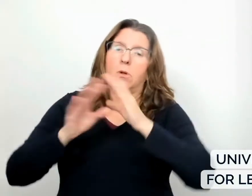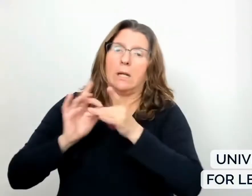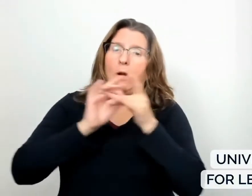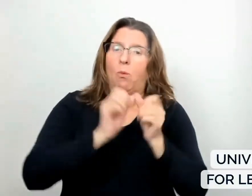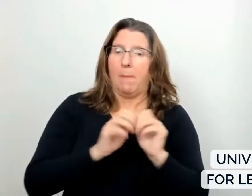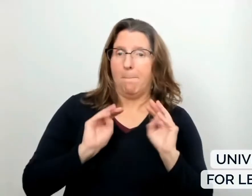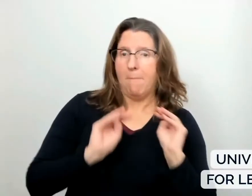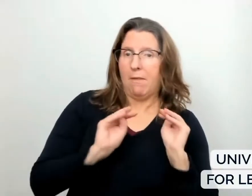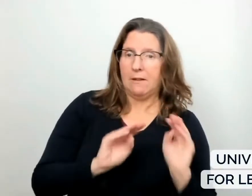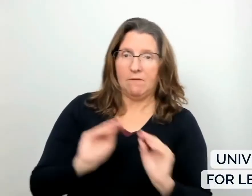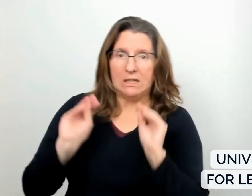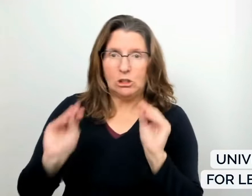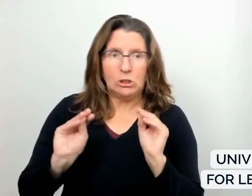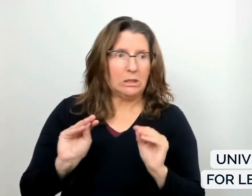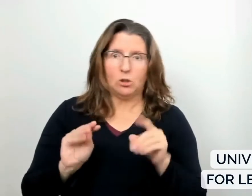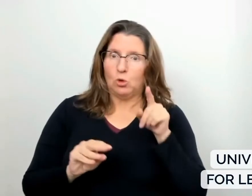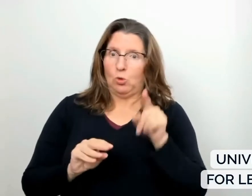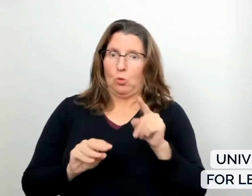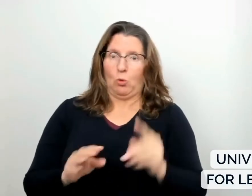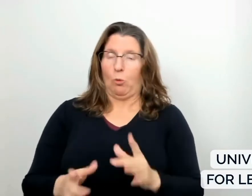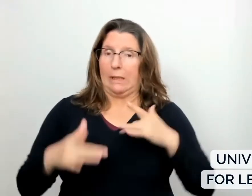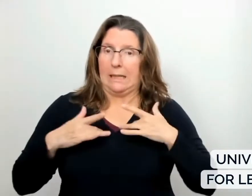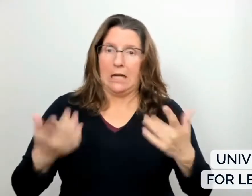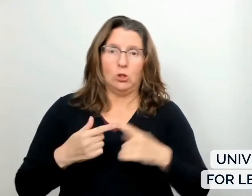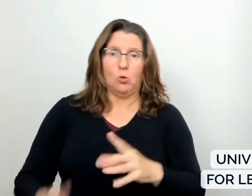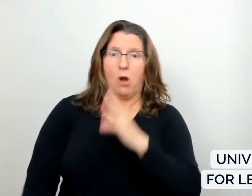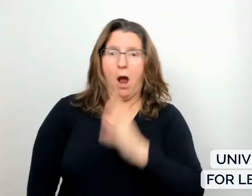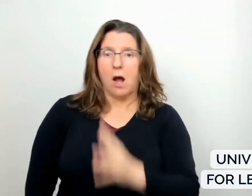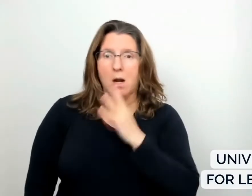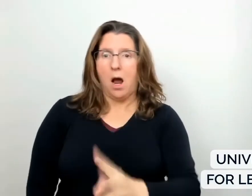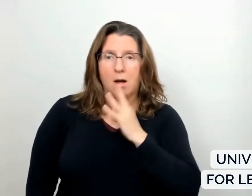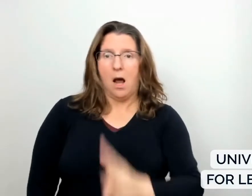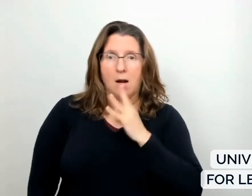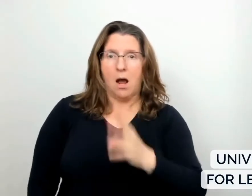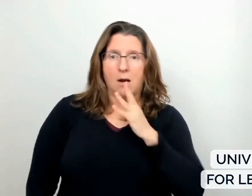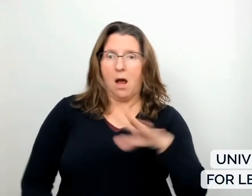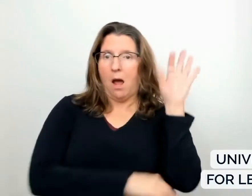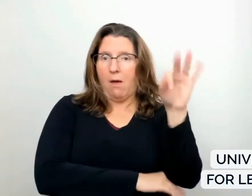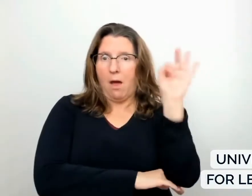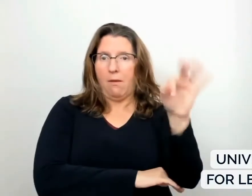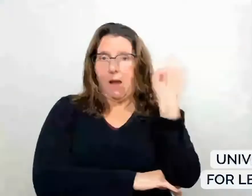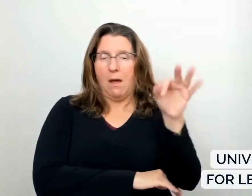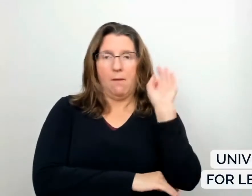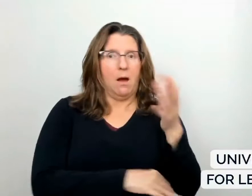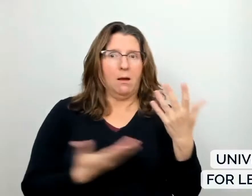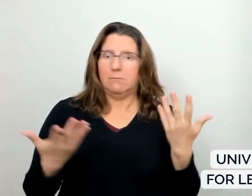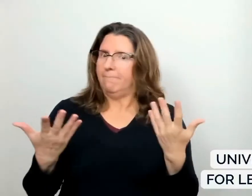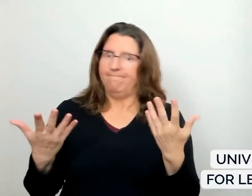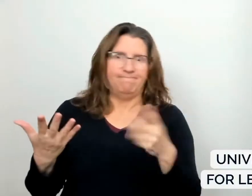UDL involves eliminating or reducing barriers in teaching methods. Are you the kind of teacher who loves to talk?